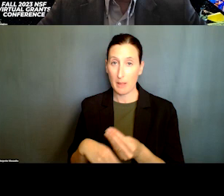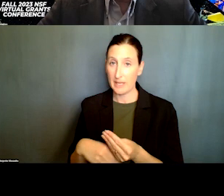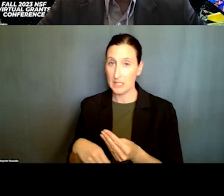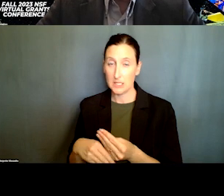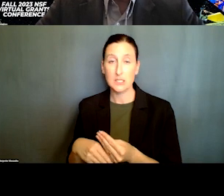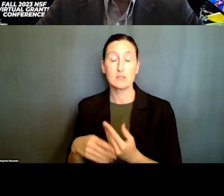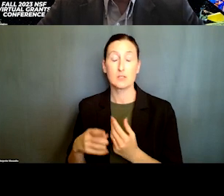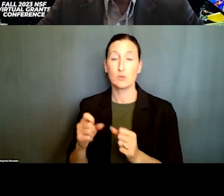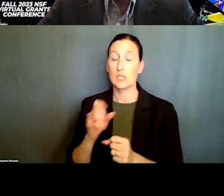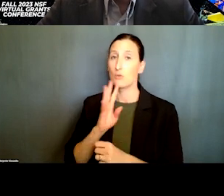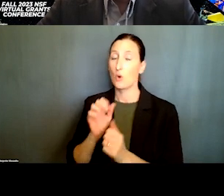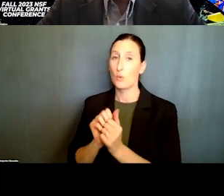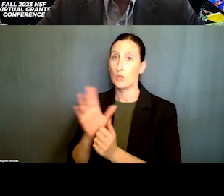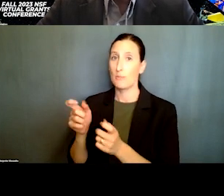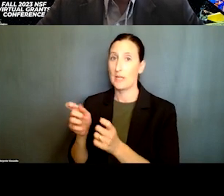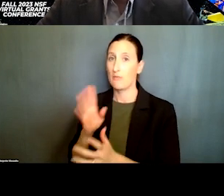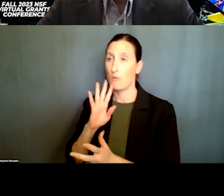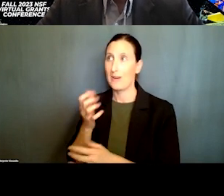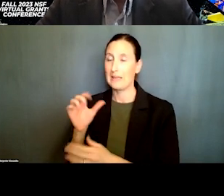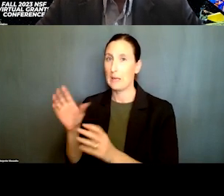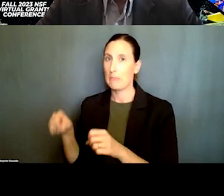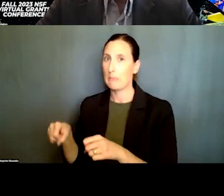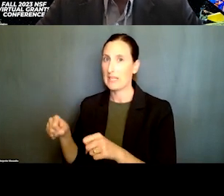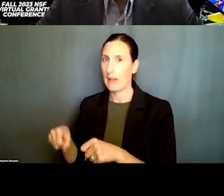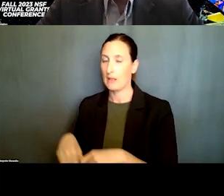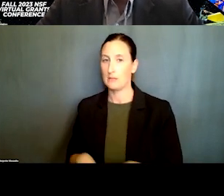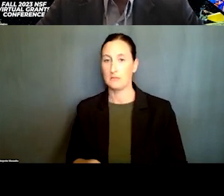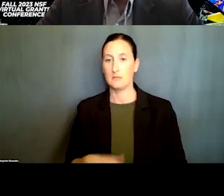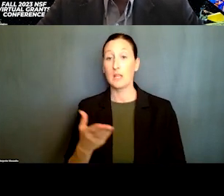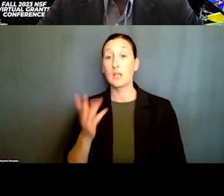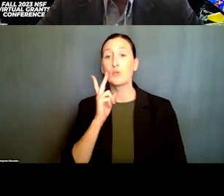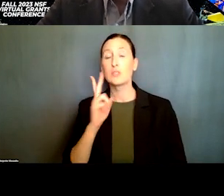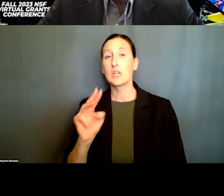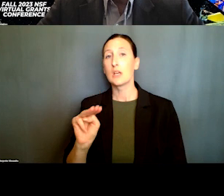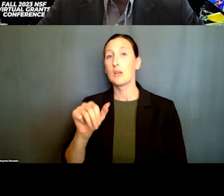about the possibilities. On the right here is a map of